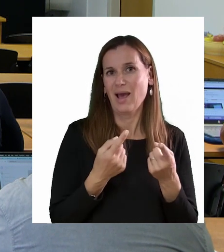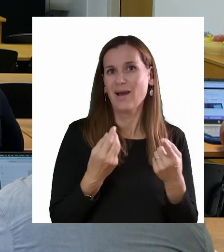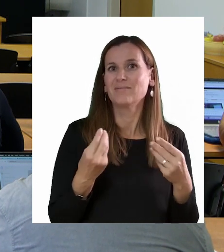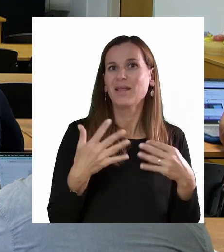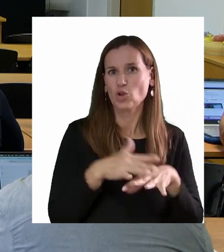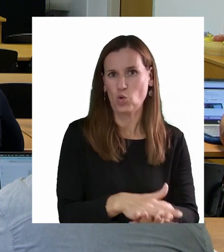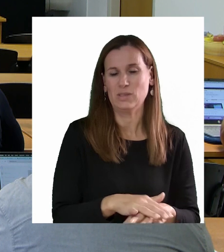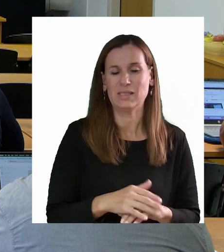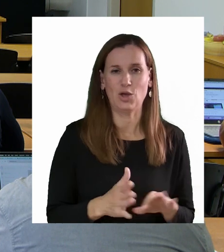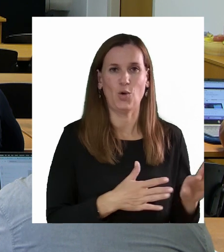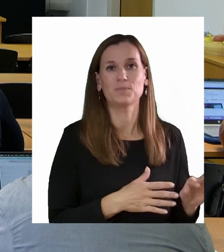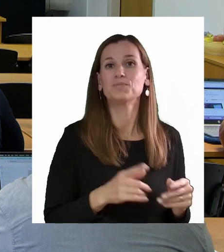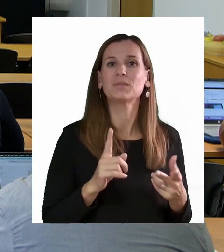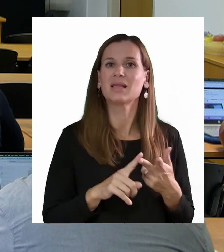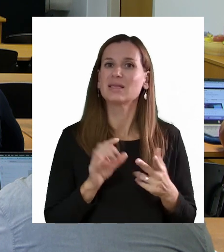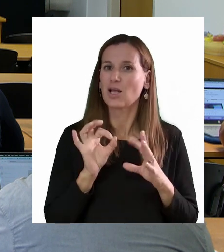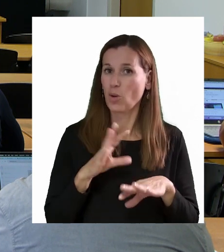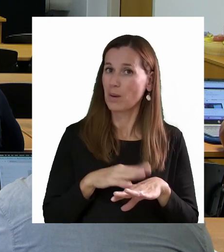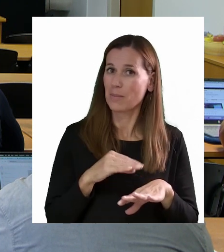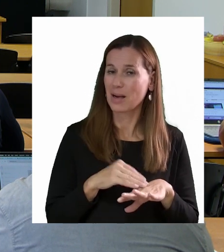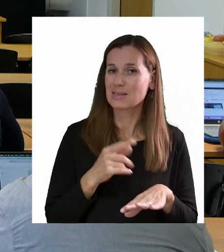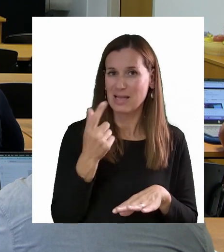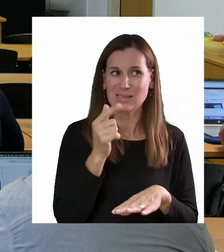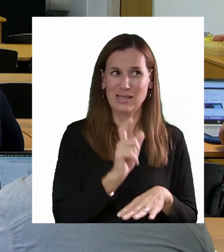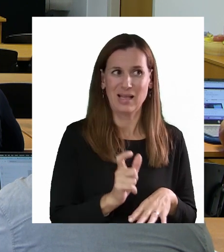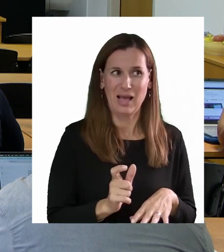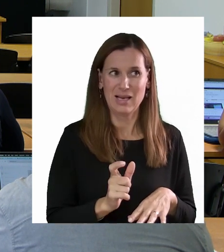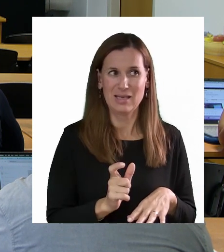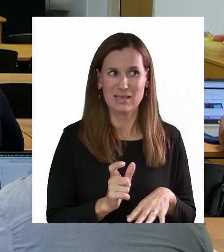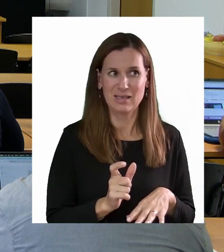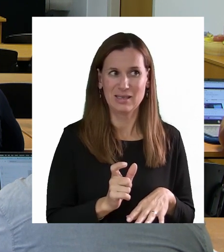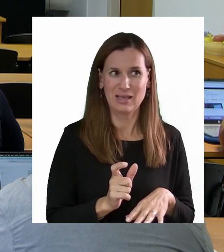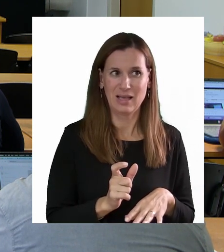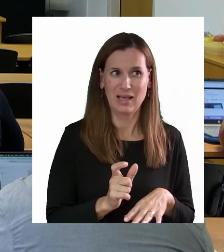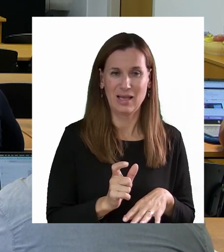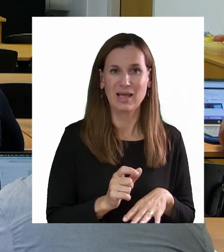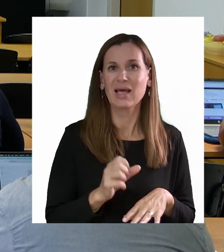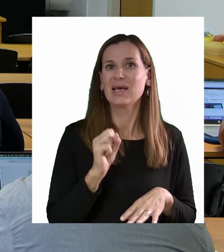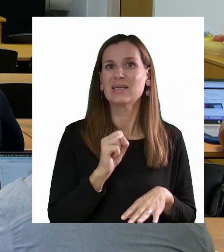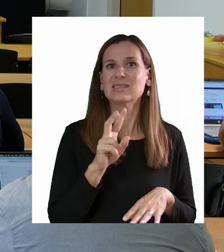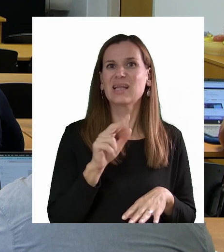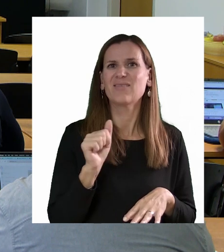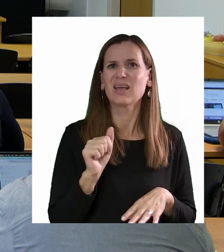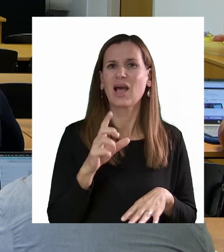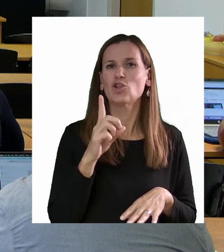Okay. The third good practise comes from Italy, provided by Silvia Dorotiotto. I'm not sure if